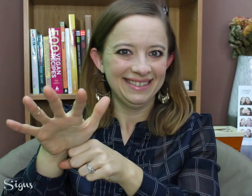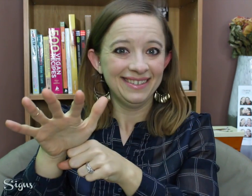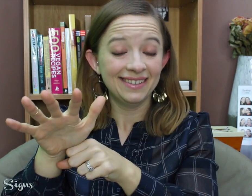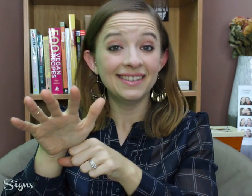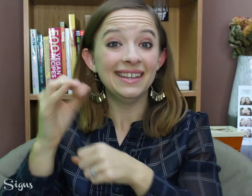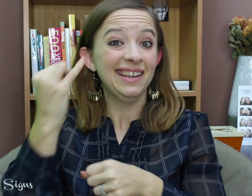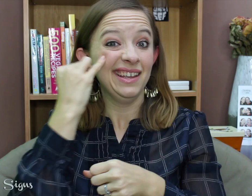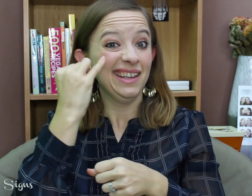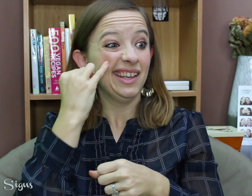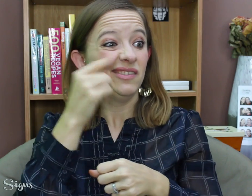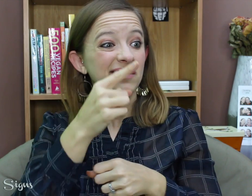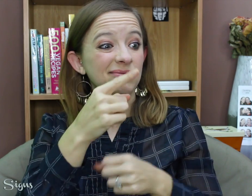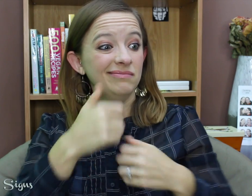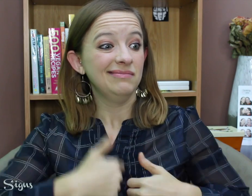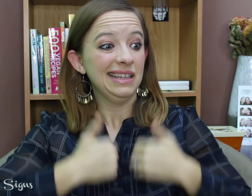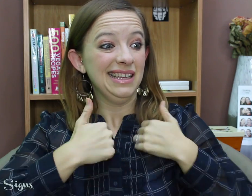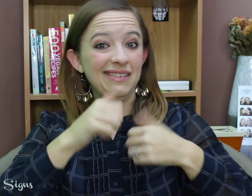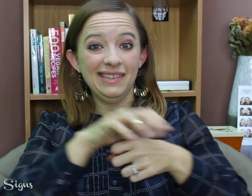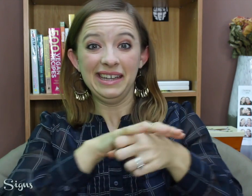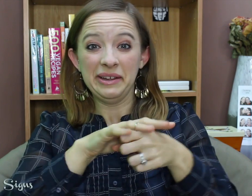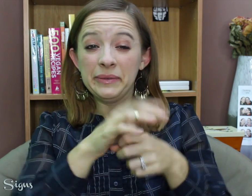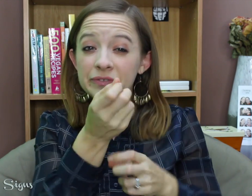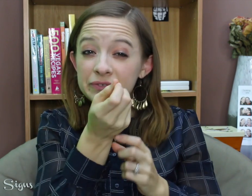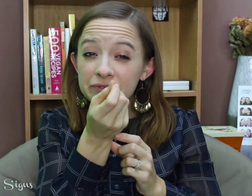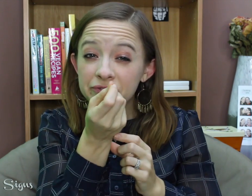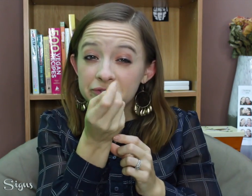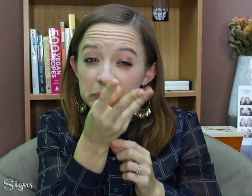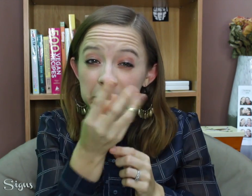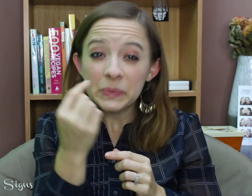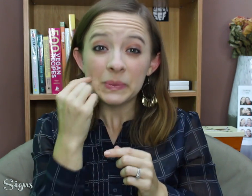then you're gonna have plenty of work. If you live in an area where